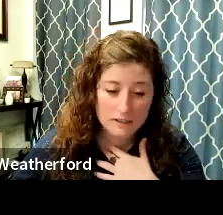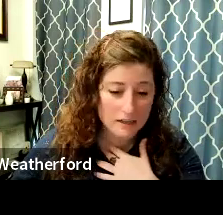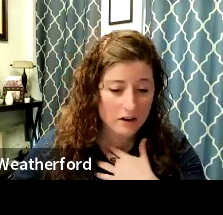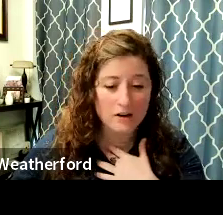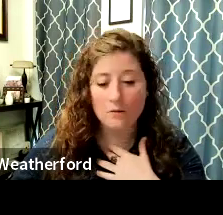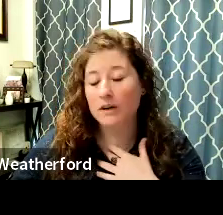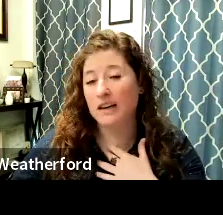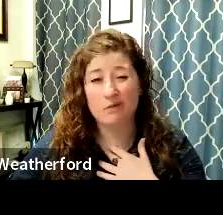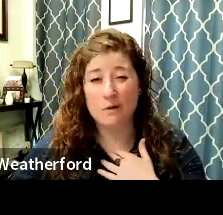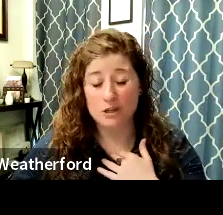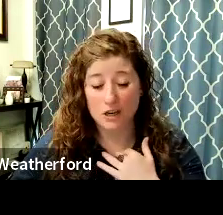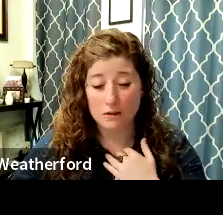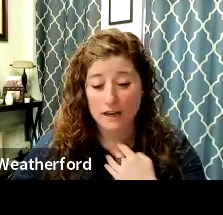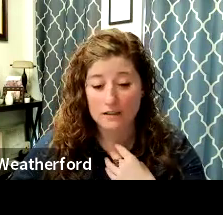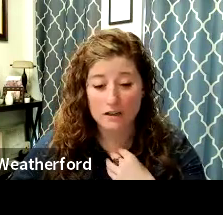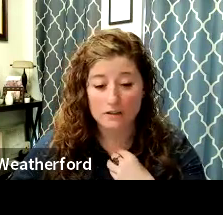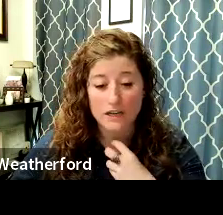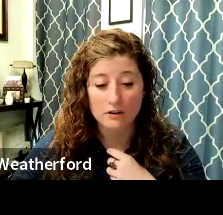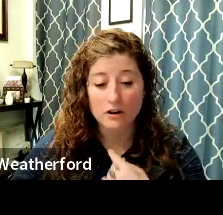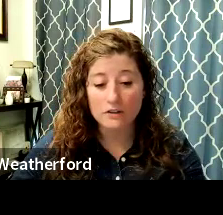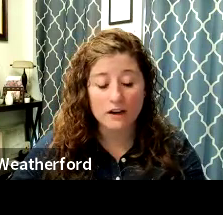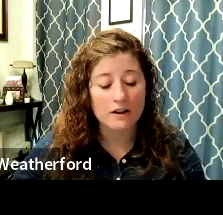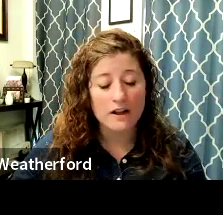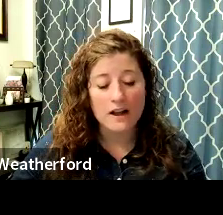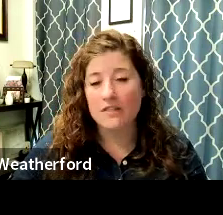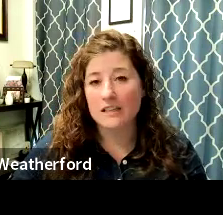and there are many objects competing for our attention.